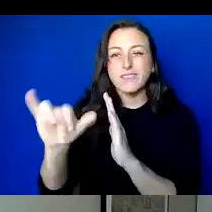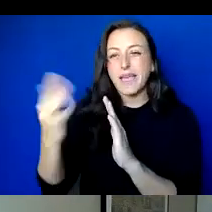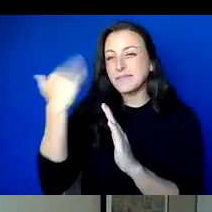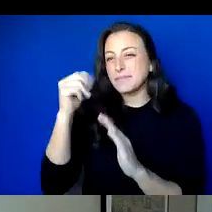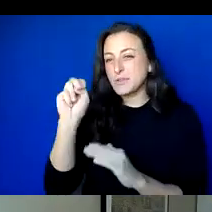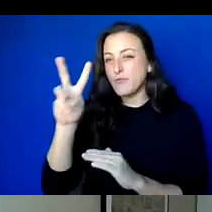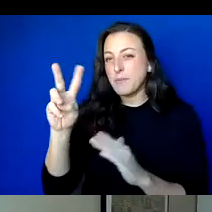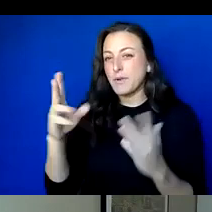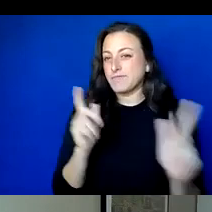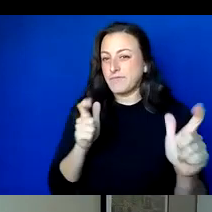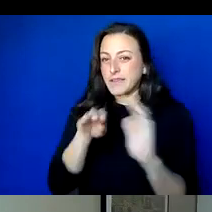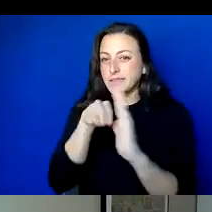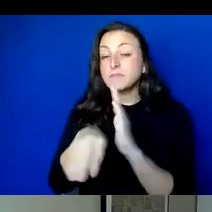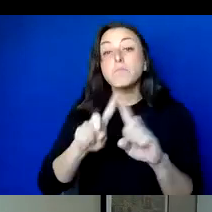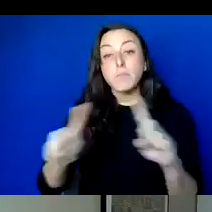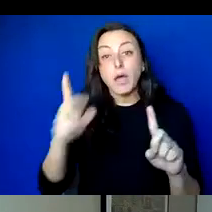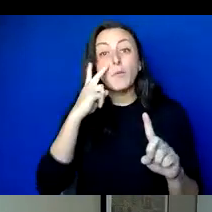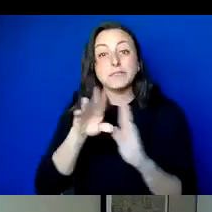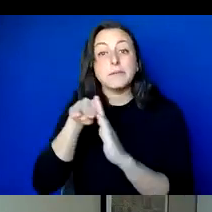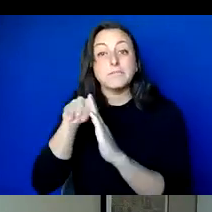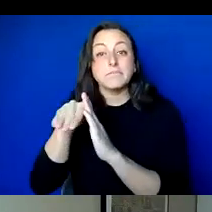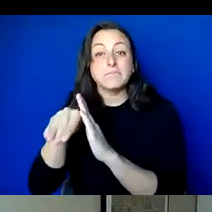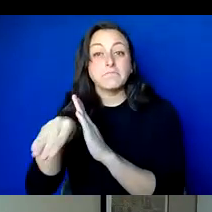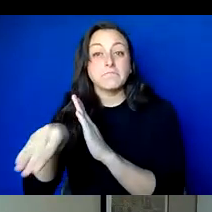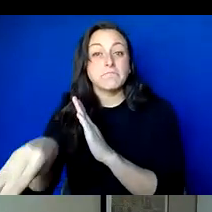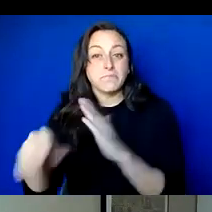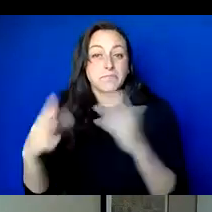continue to see a decrease here in Colorado and a steady decrease at that. Next slide.